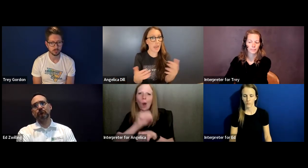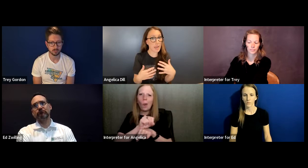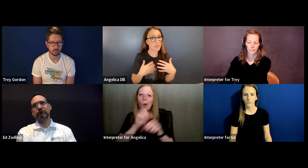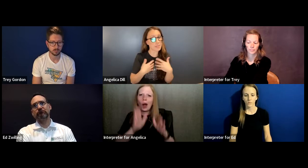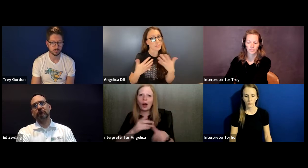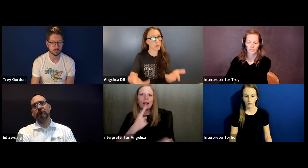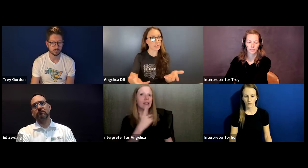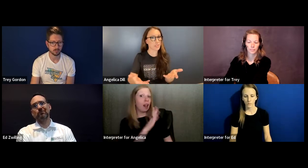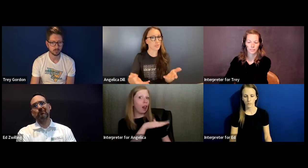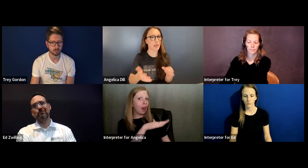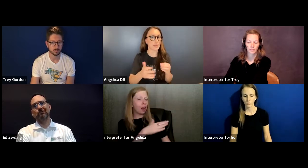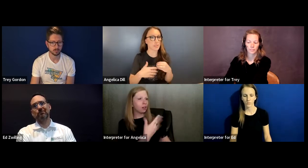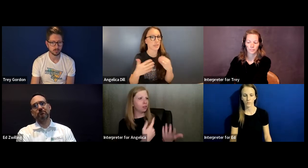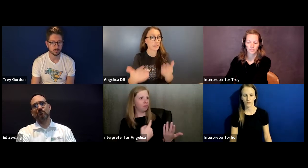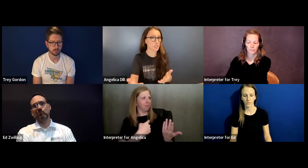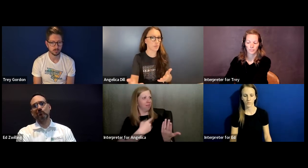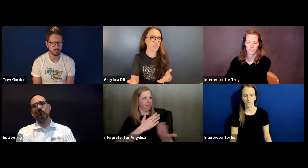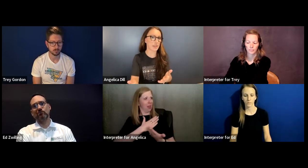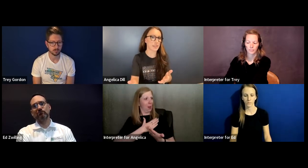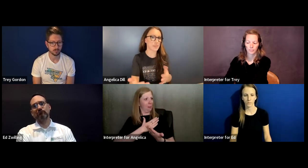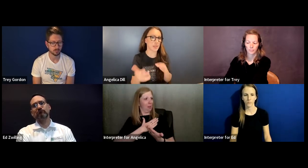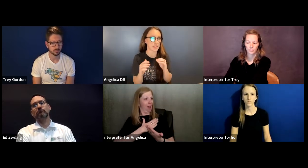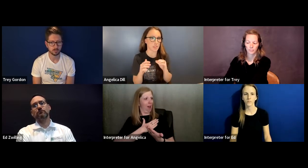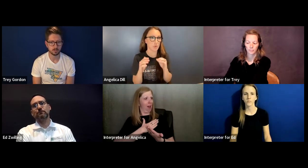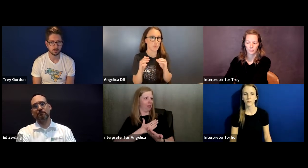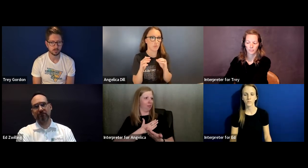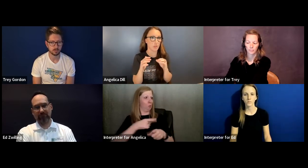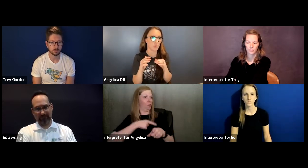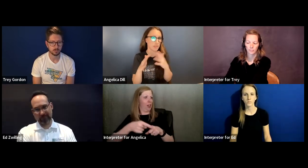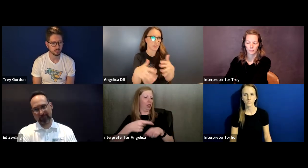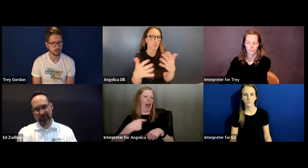hey this is what i do and i'm just gonna lead you into this because you you this is you're